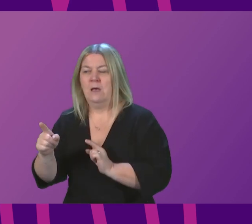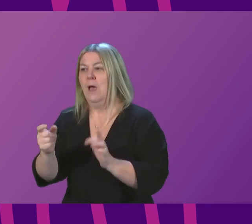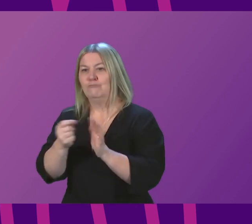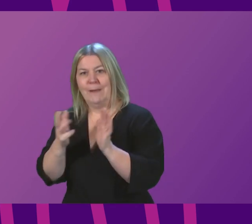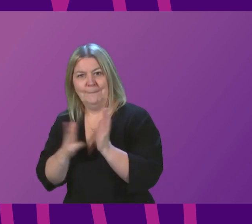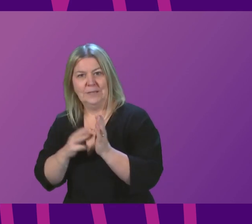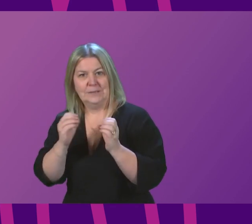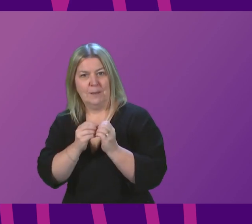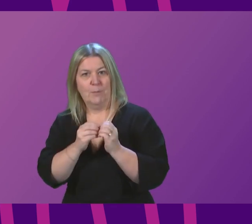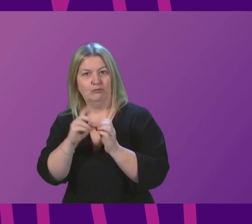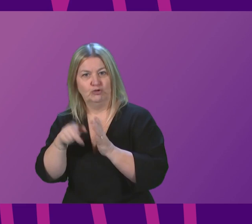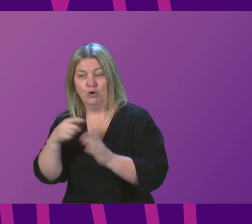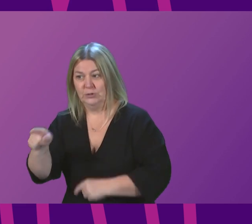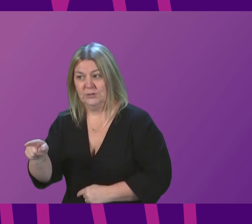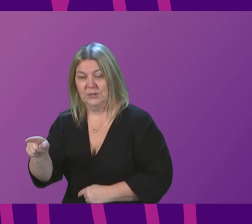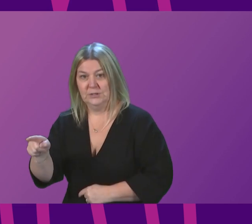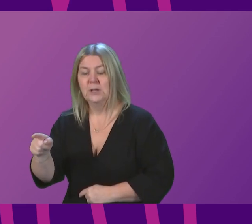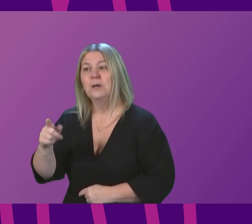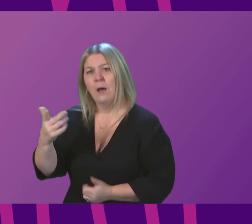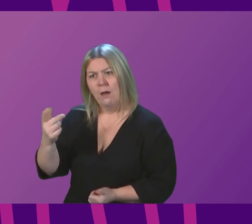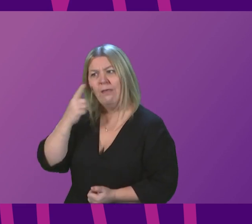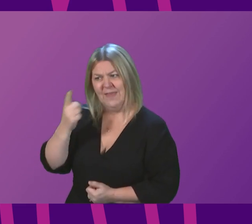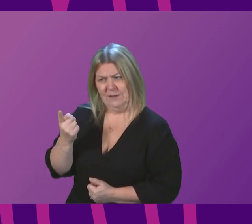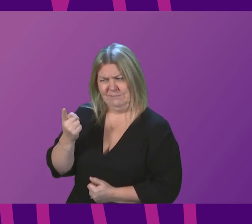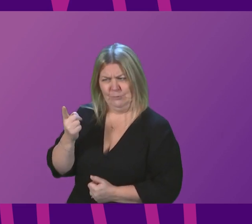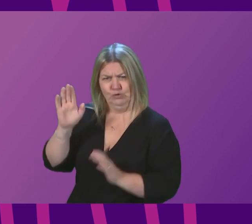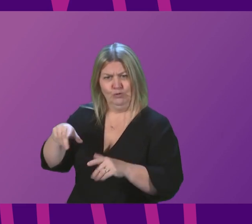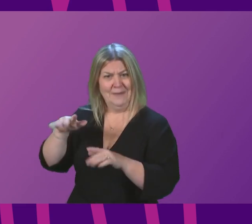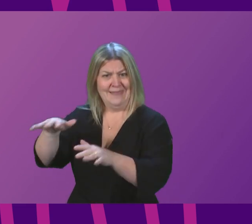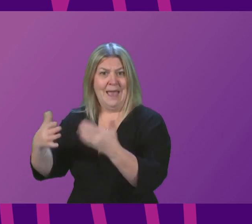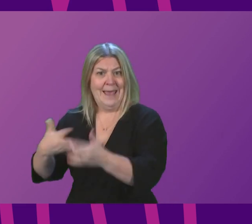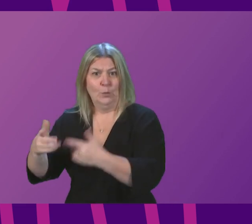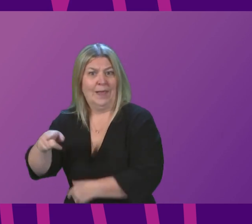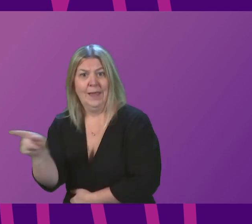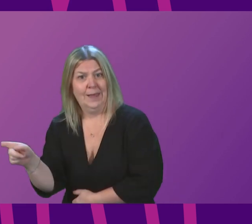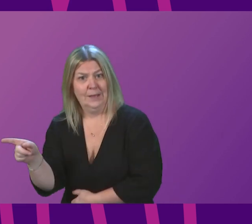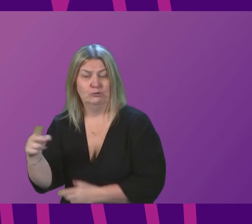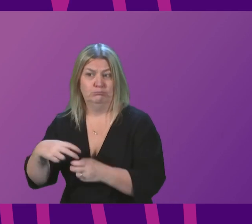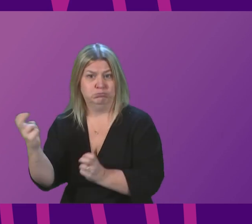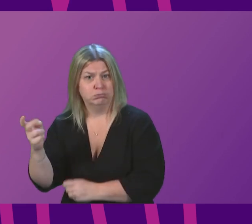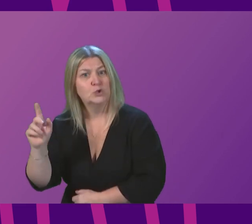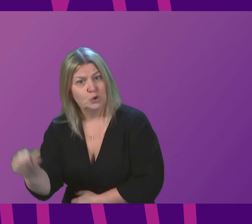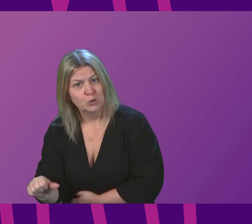I think without exception, thinks is unfit for office, will take those decisions for us.